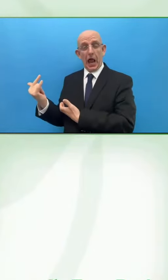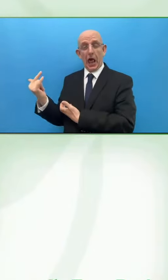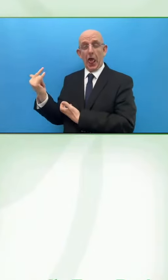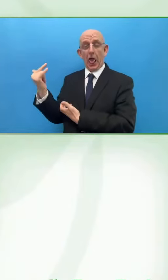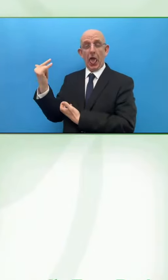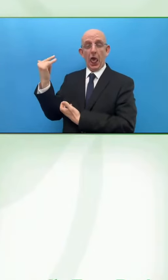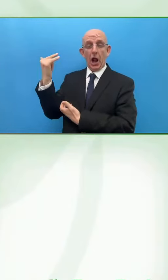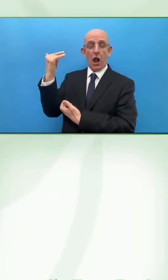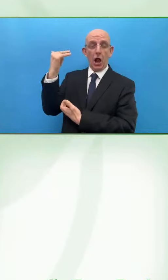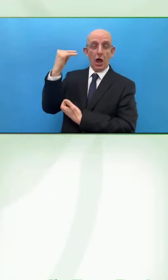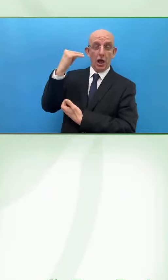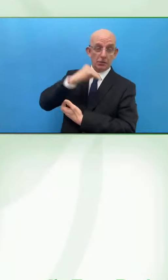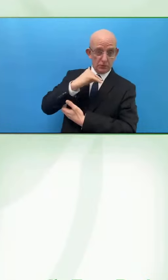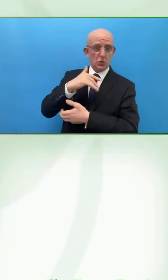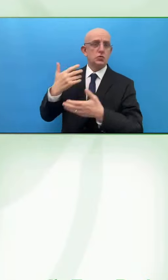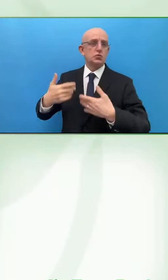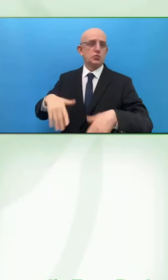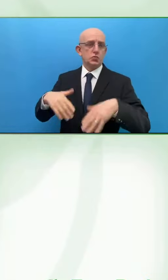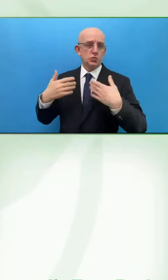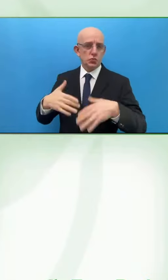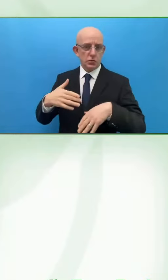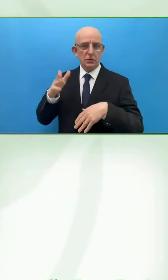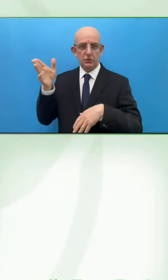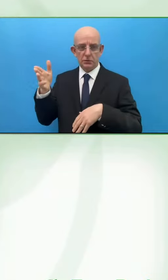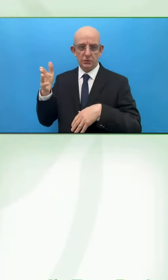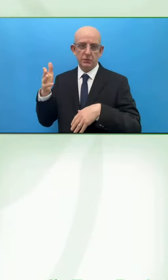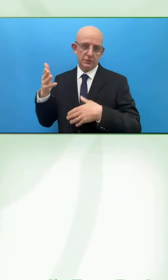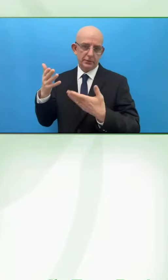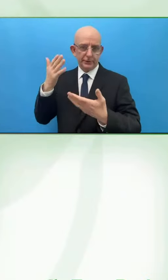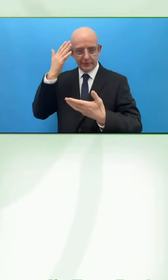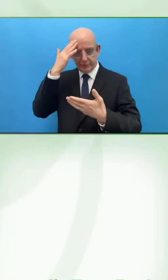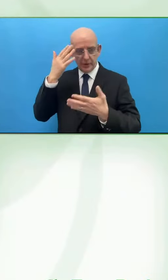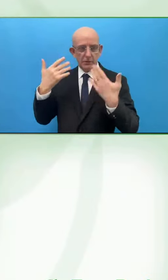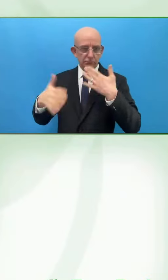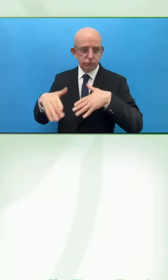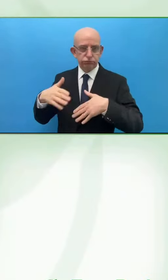I was hearing about a number of other hacks Melanie has.